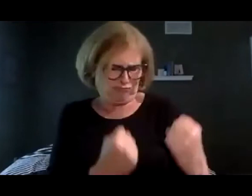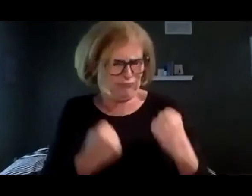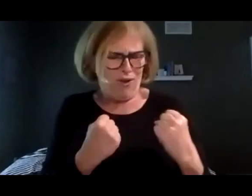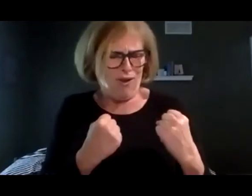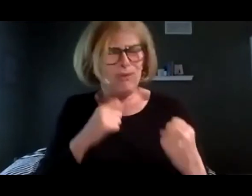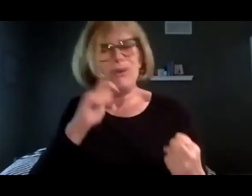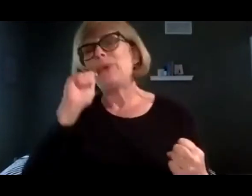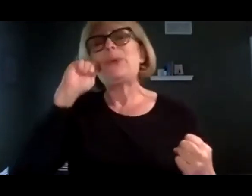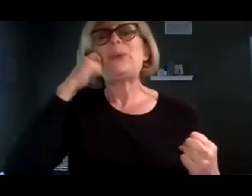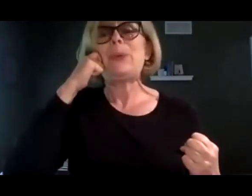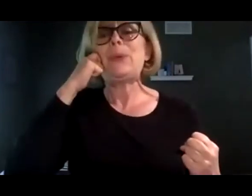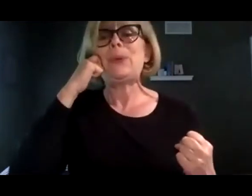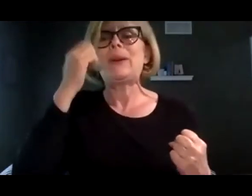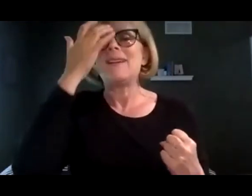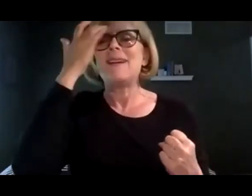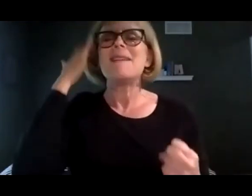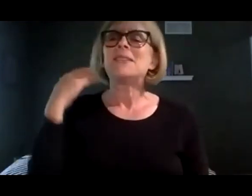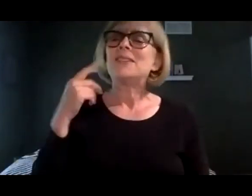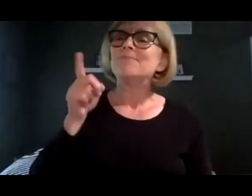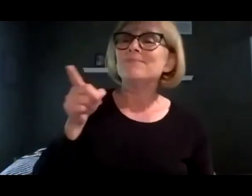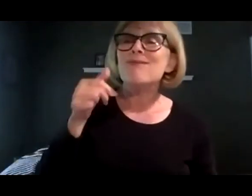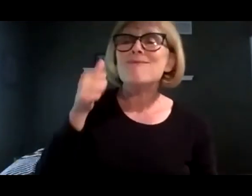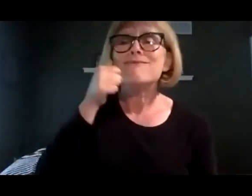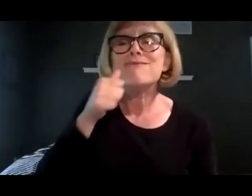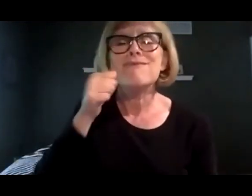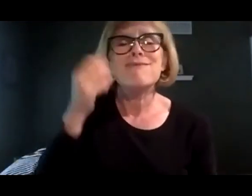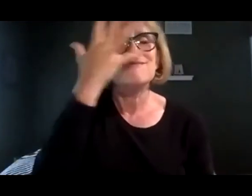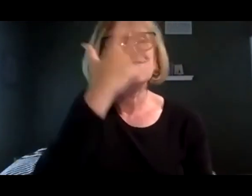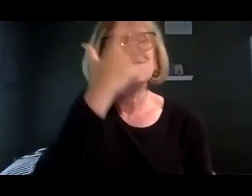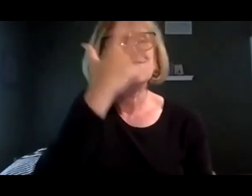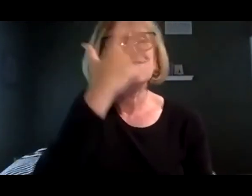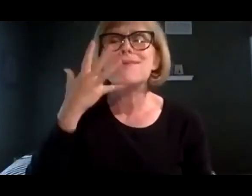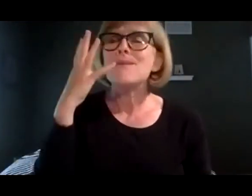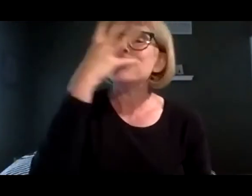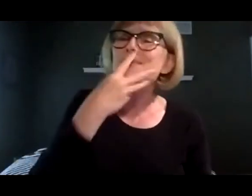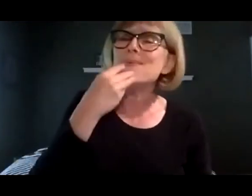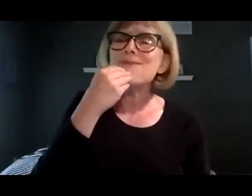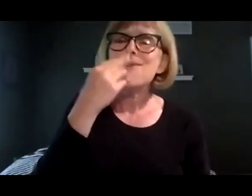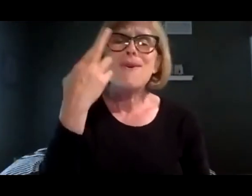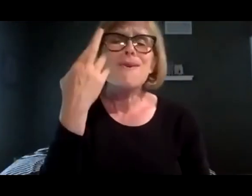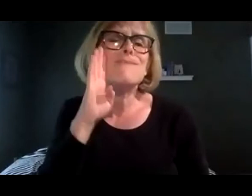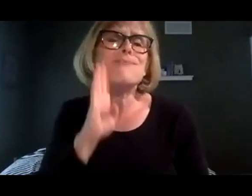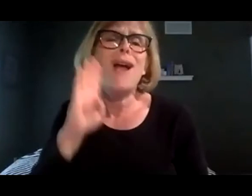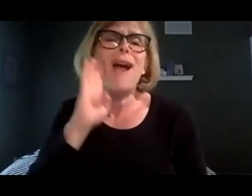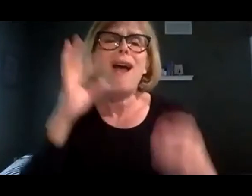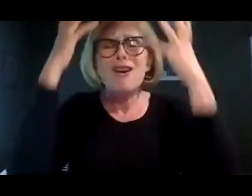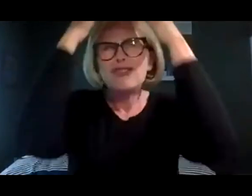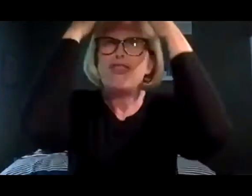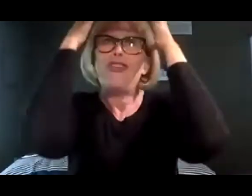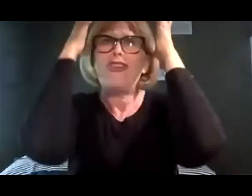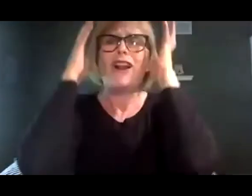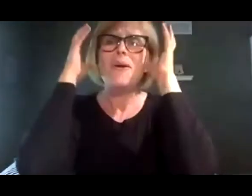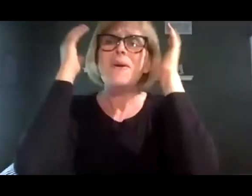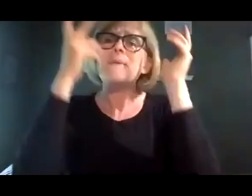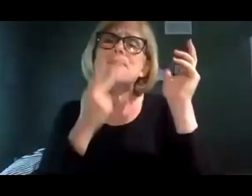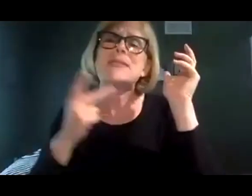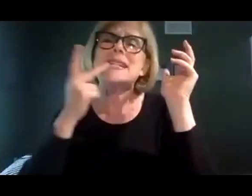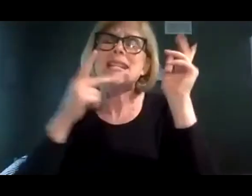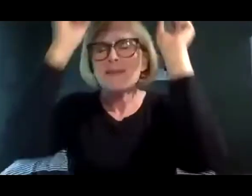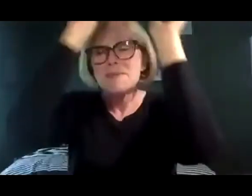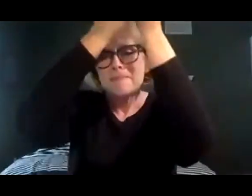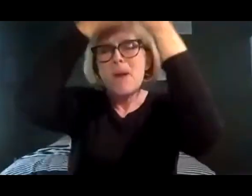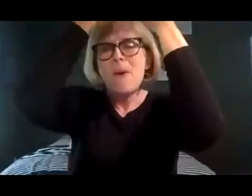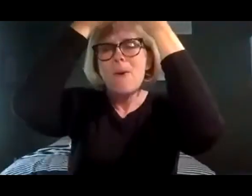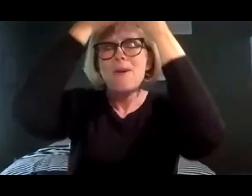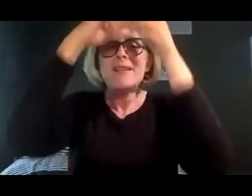These different challenges taught me to be super-duper strong, cool, and carefree!